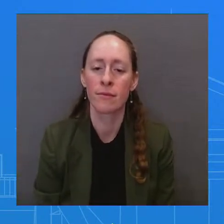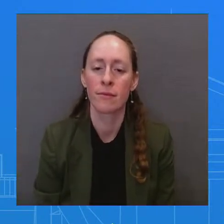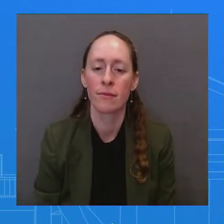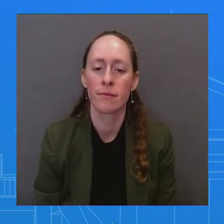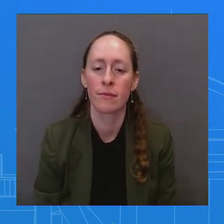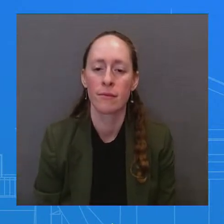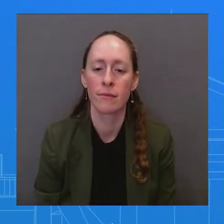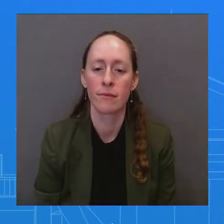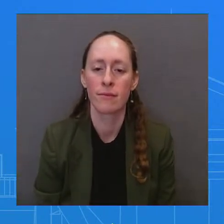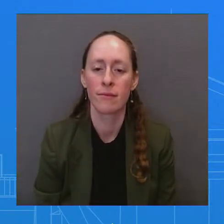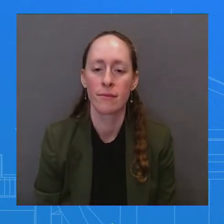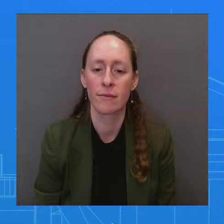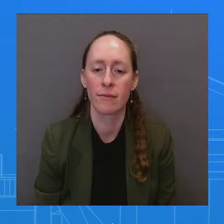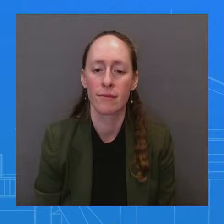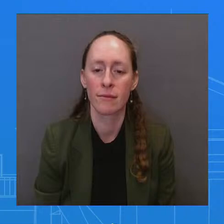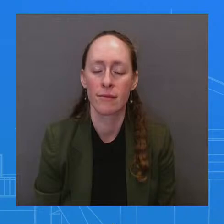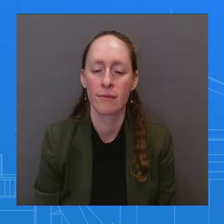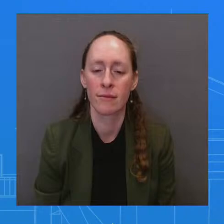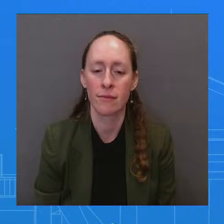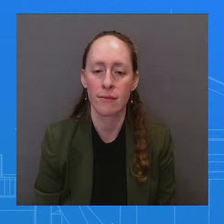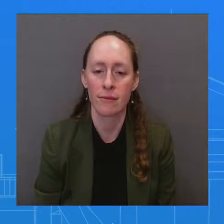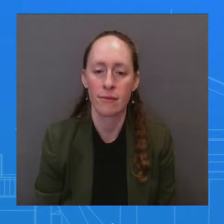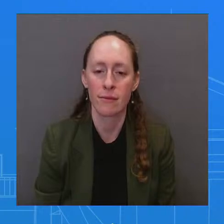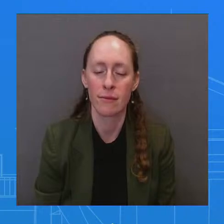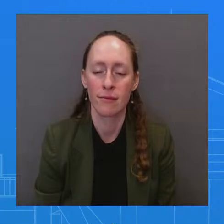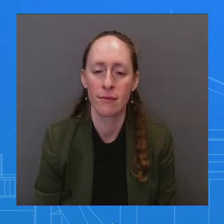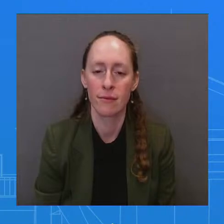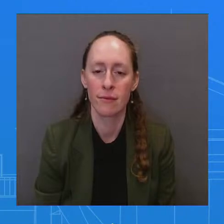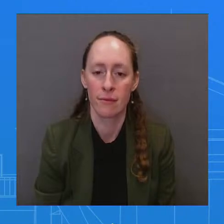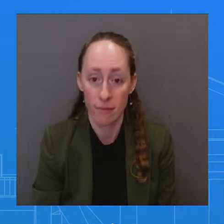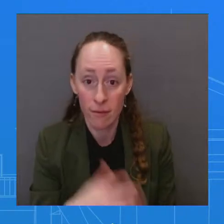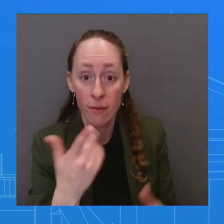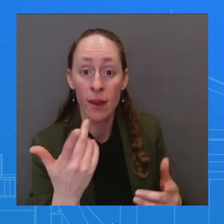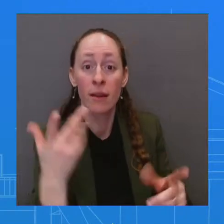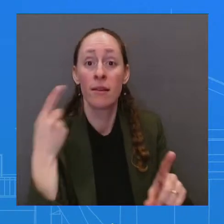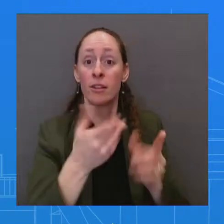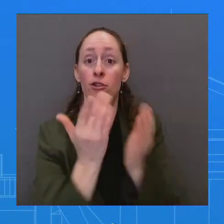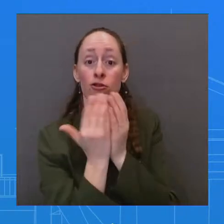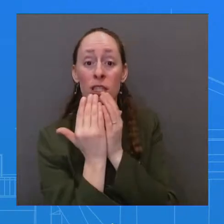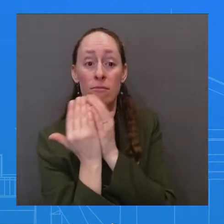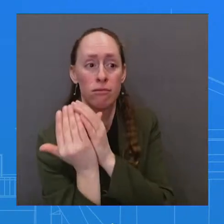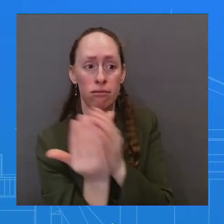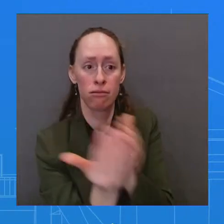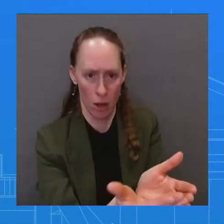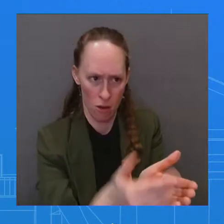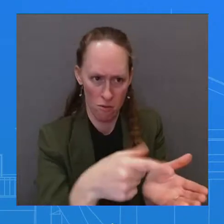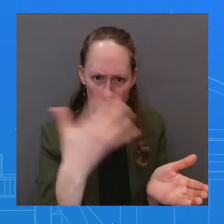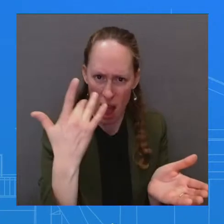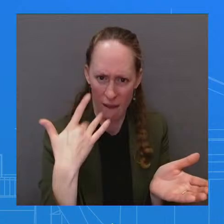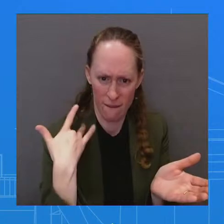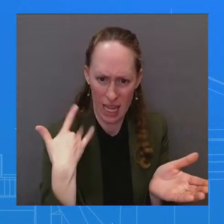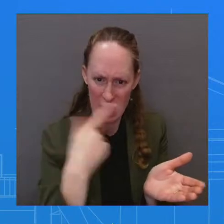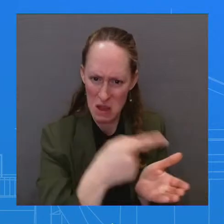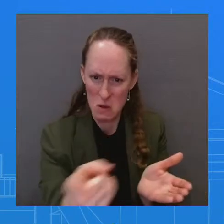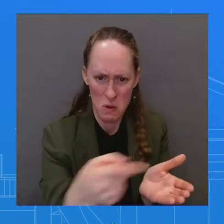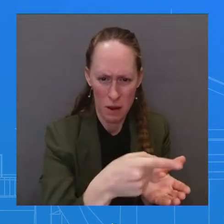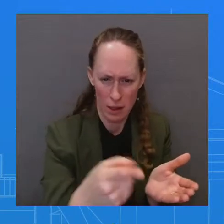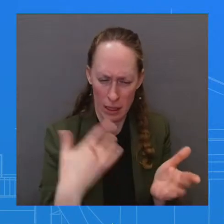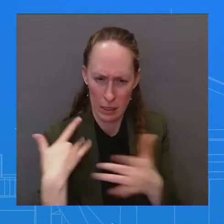specifically to address the increase in the tensions. Ms. Jean-Pierre: Next question. The Press: Any possibility that Americans will be among the 20 that will be released over the next few days?